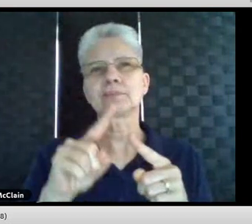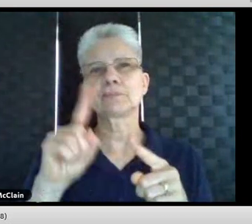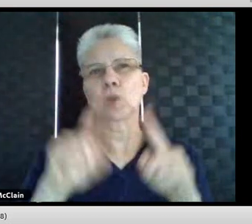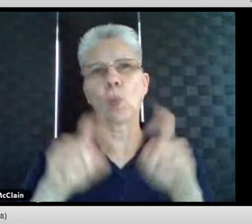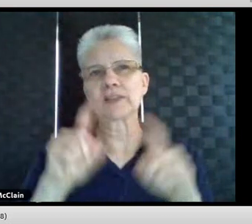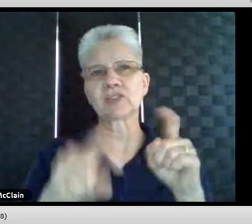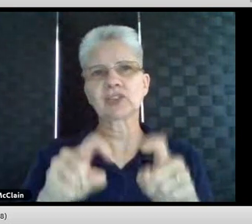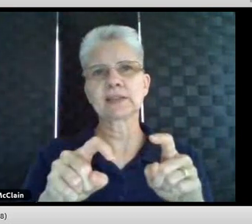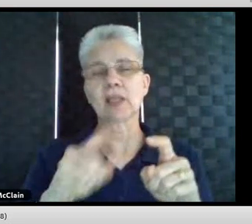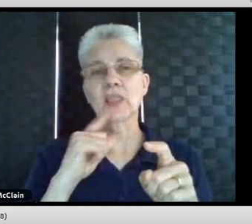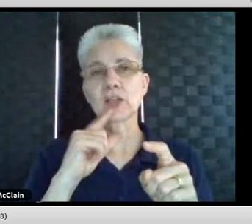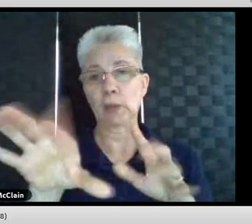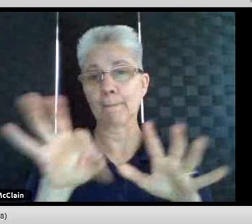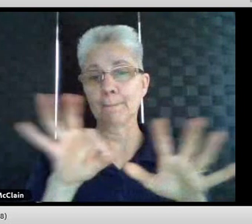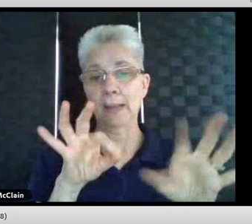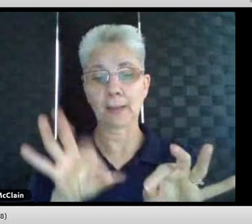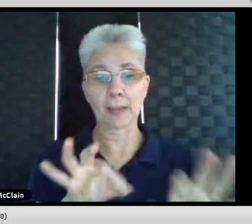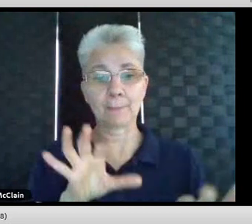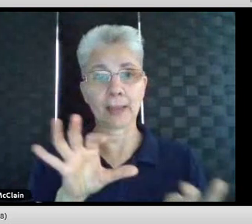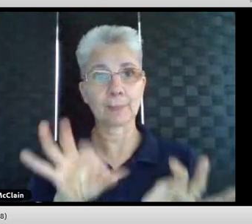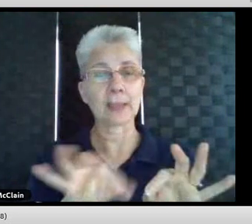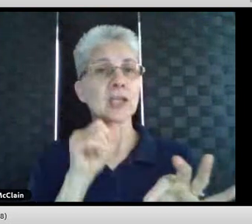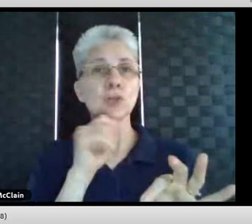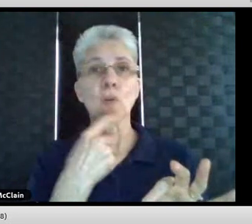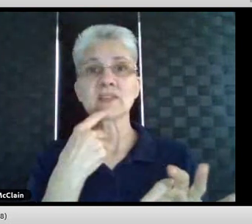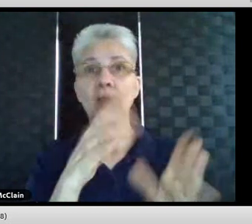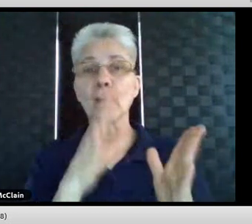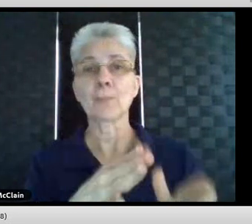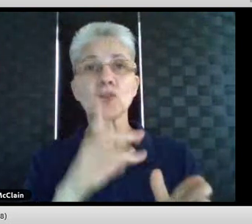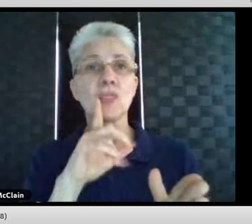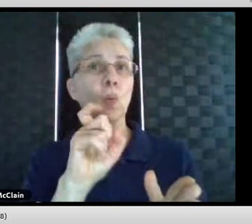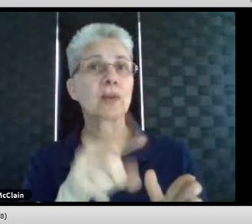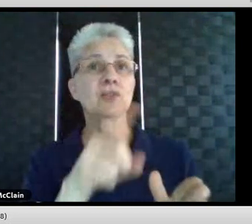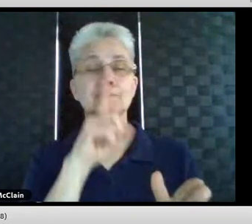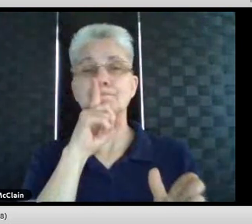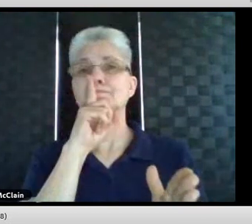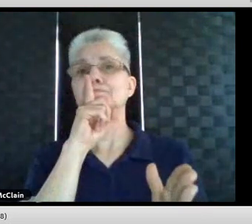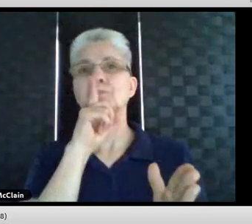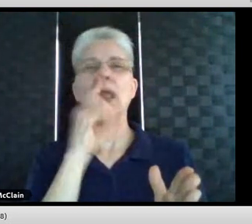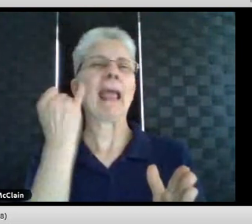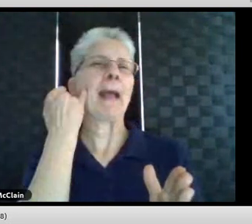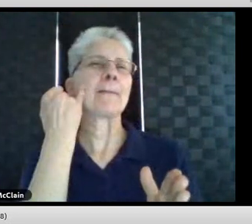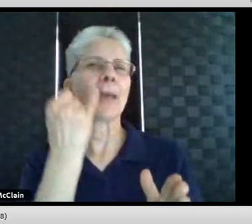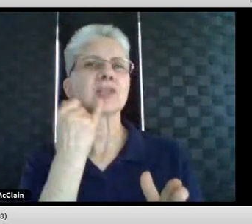that you can pick from, and you don't have to tell the person the question ahead of time. You just pretend like you're the patron, right?